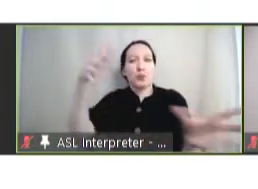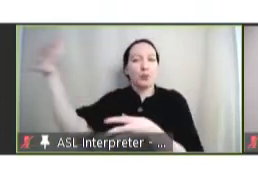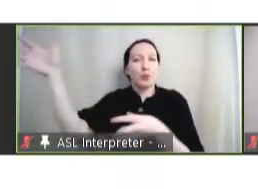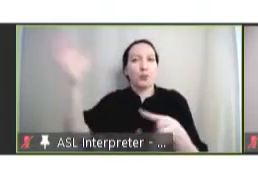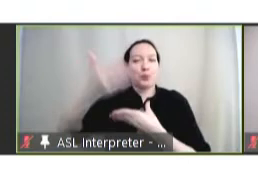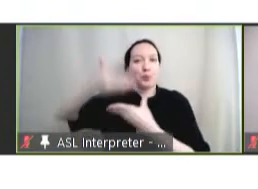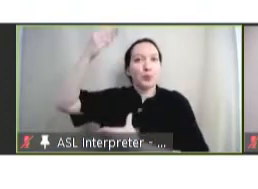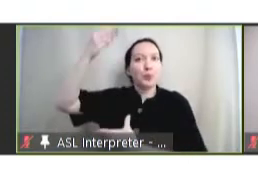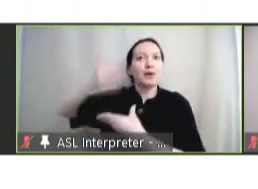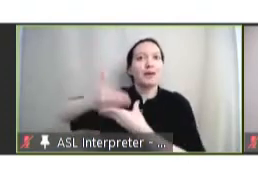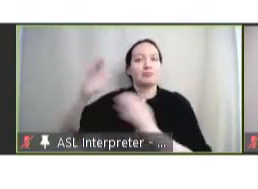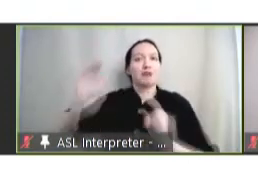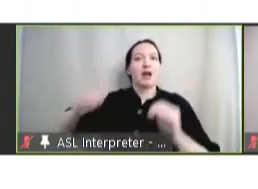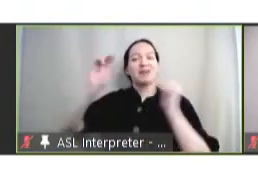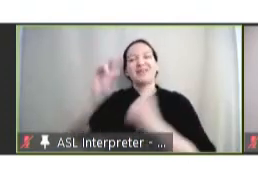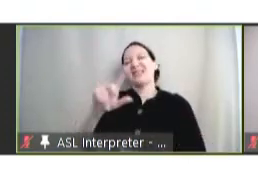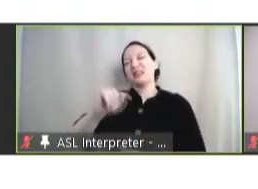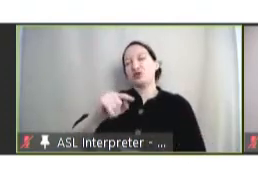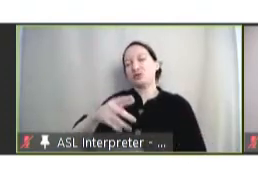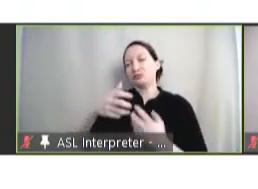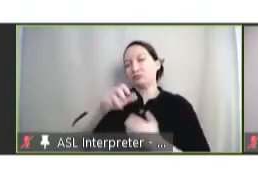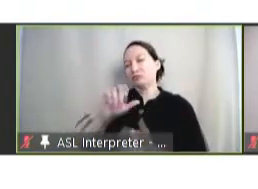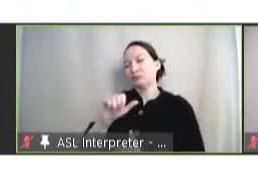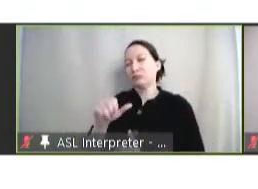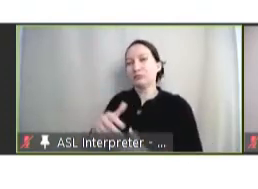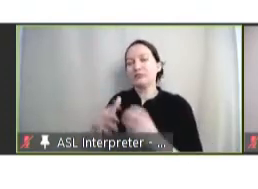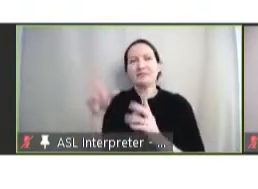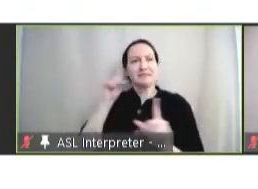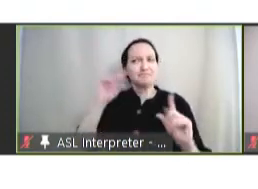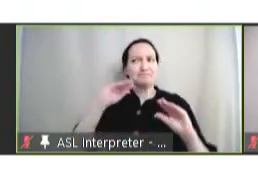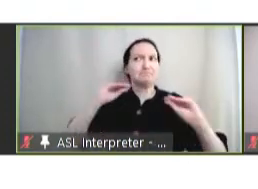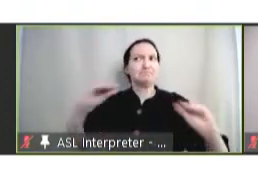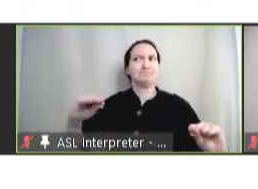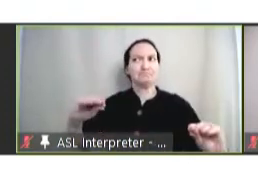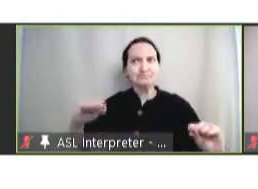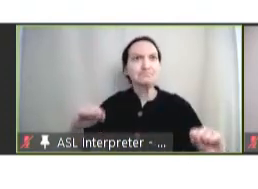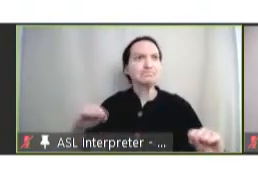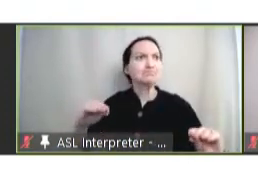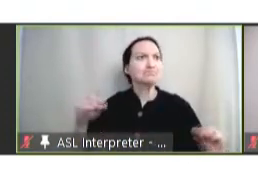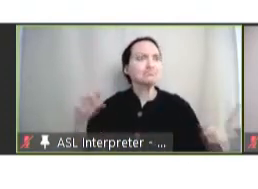have upgraded ventilation. It's not one that we often hear about sort of in the general public